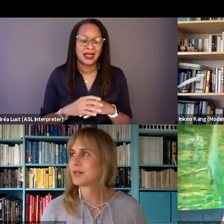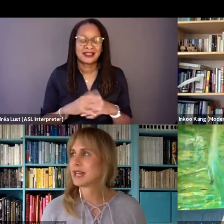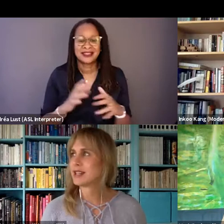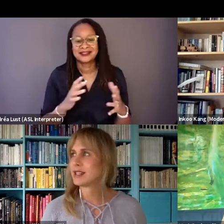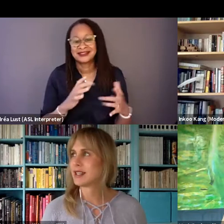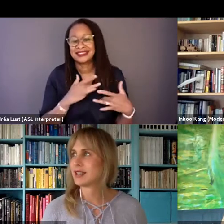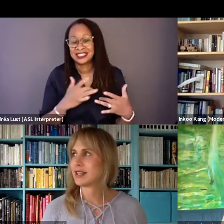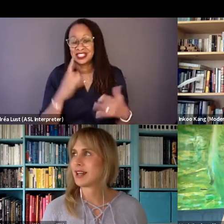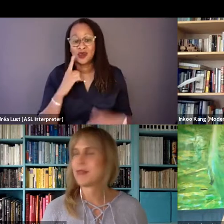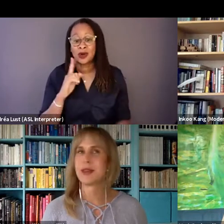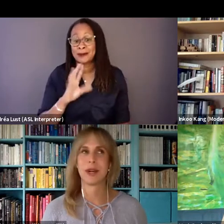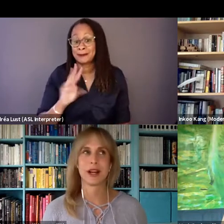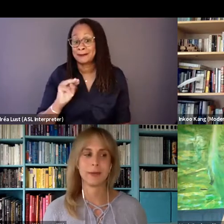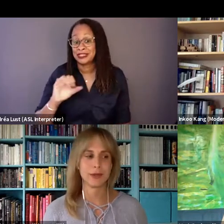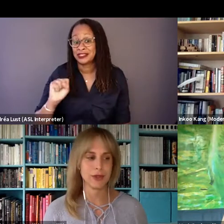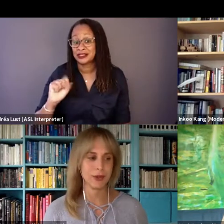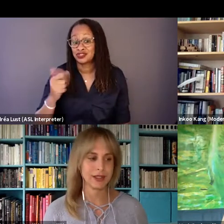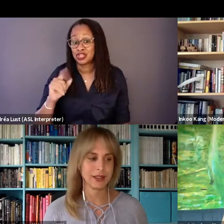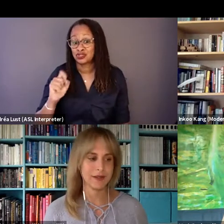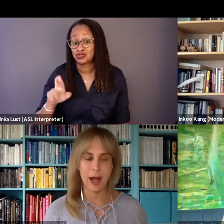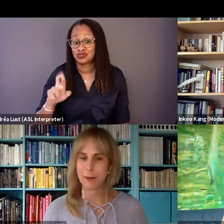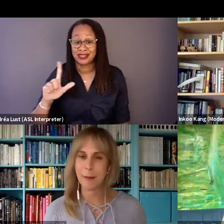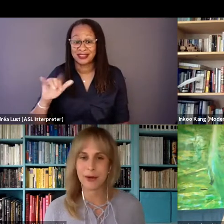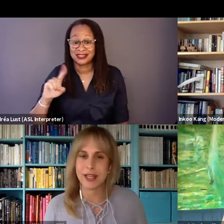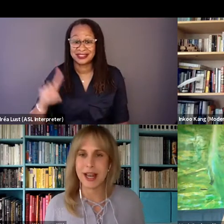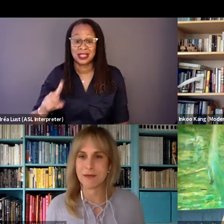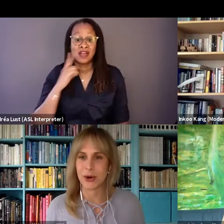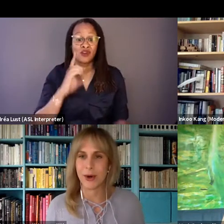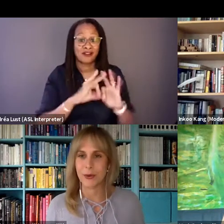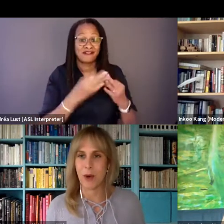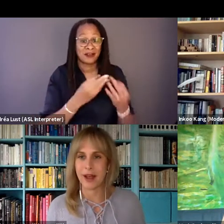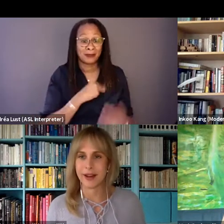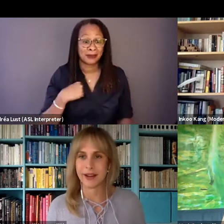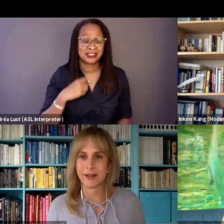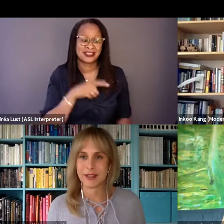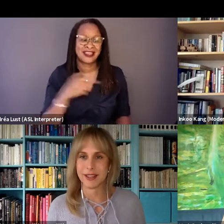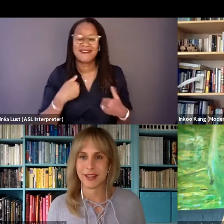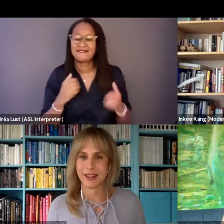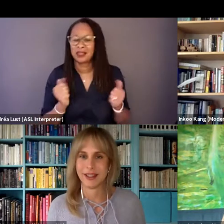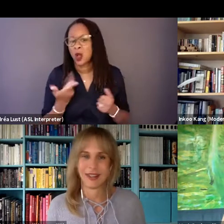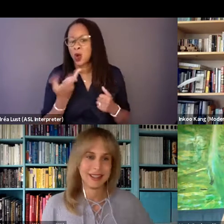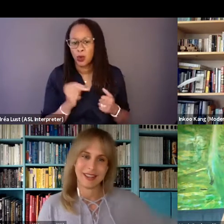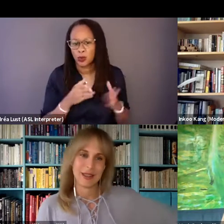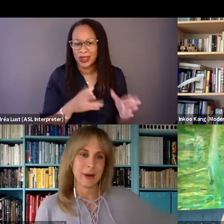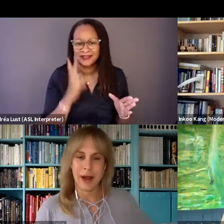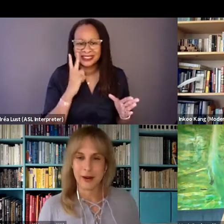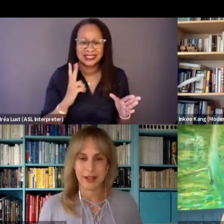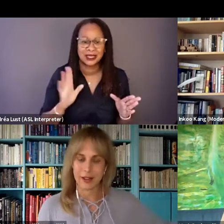Candi, I think when it comes to Liz's family members, they have their own way of seeing their parent,